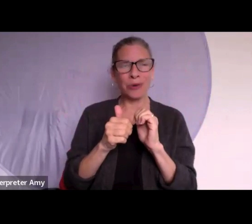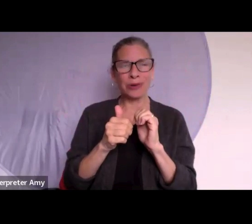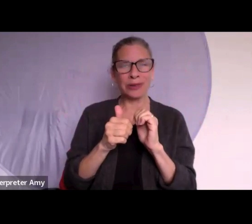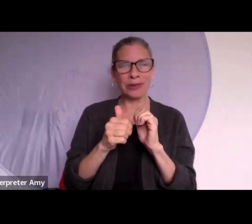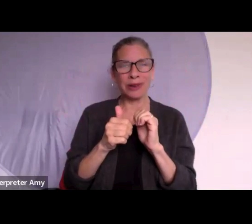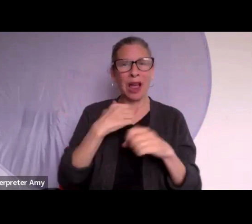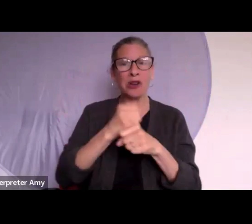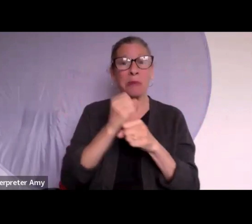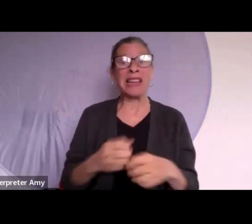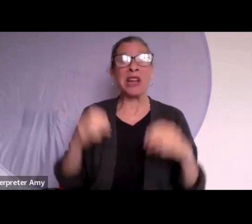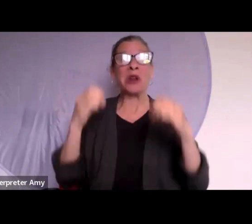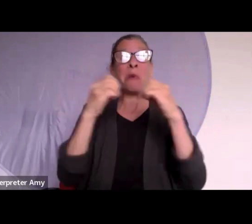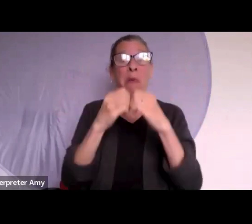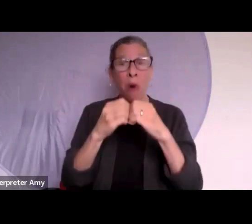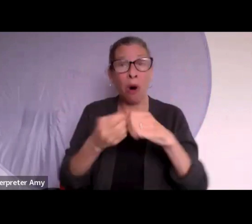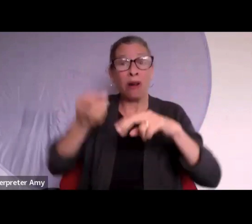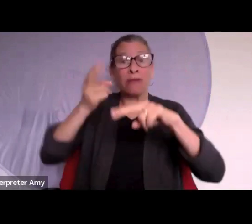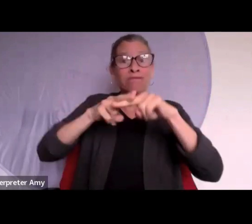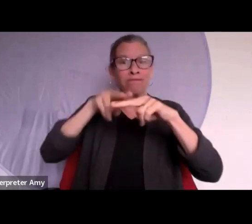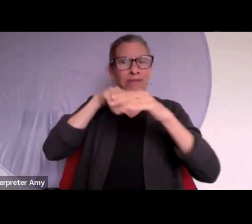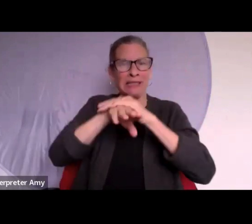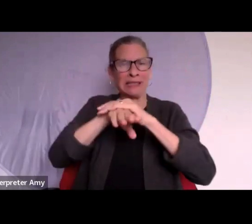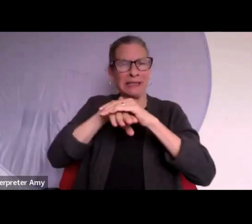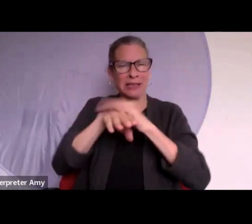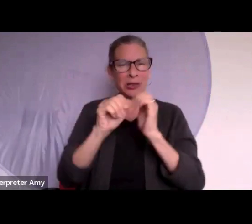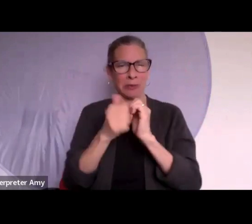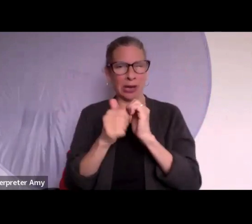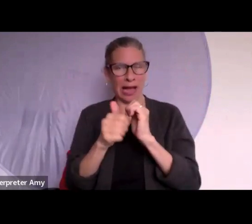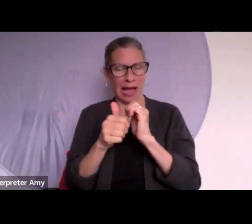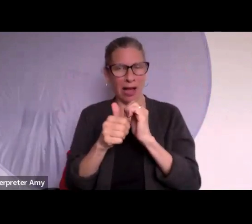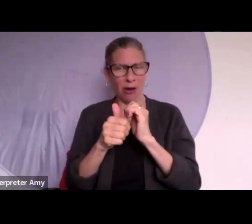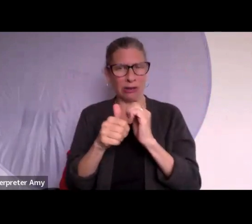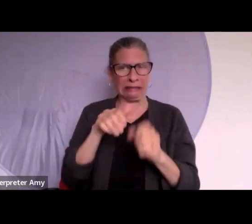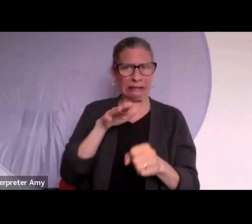more accessible. And now I need to share my screen and I do